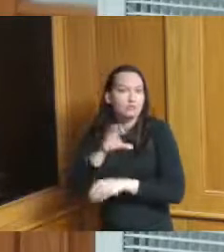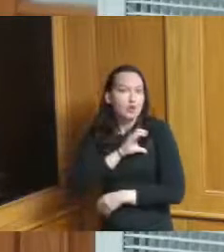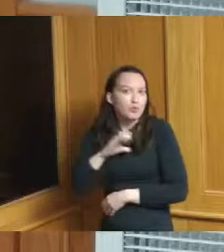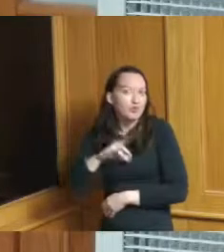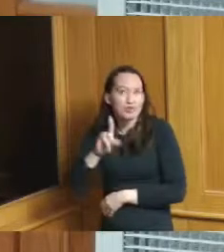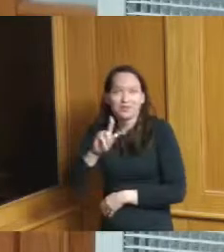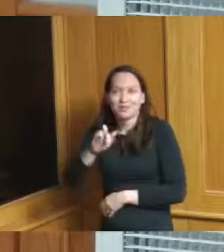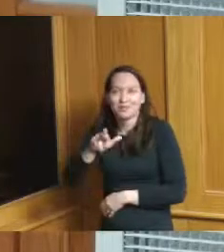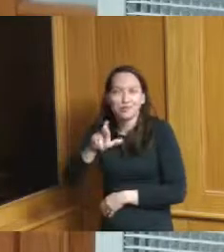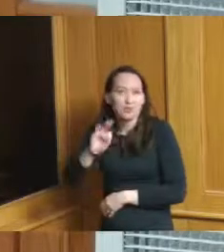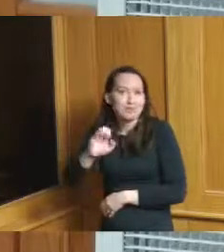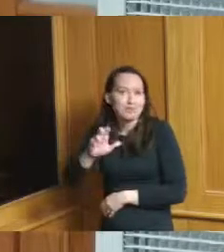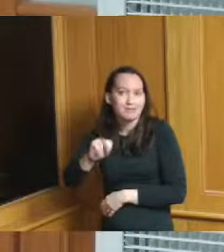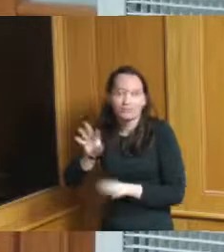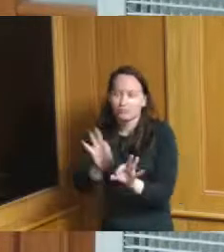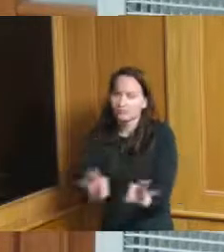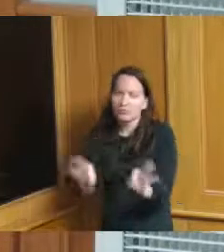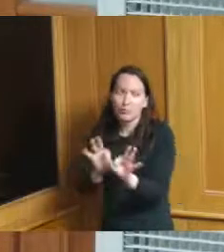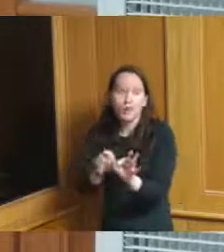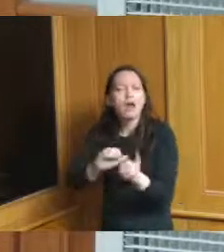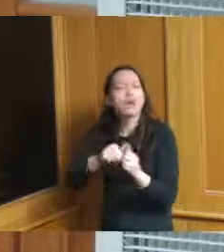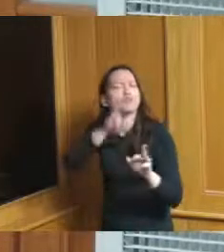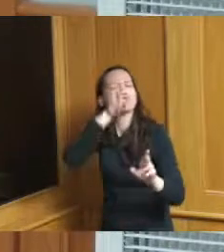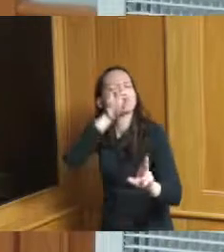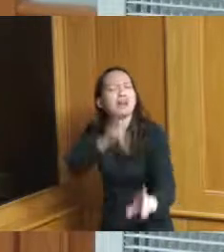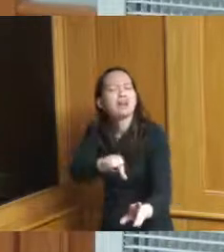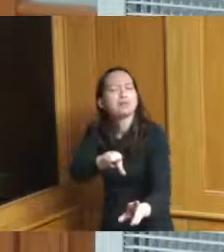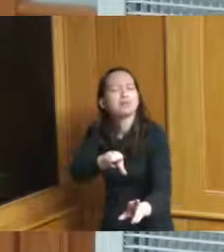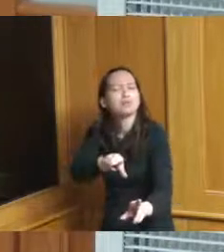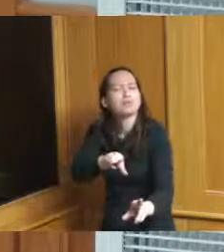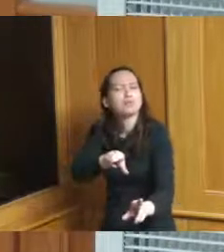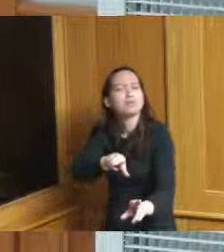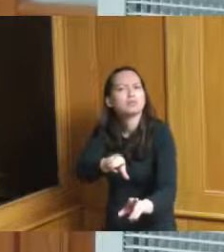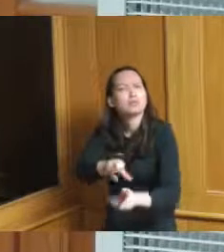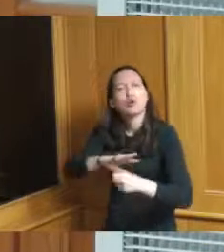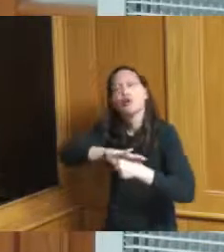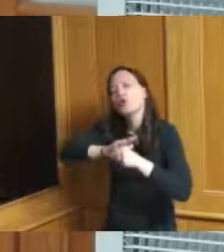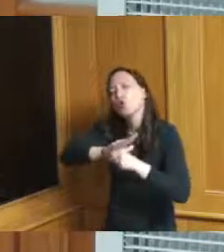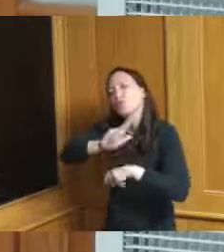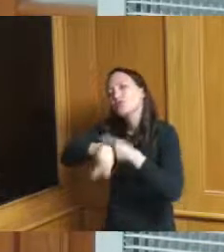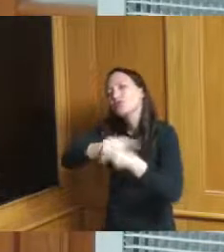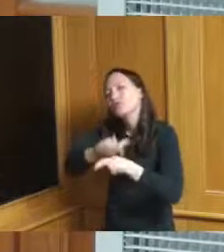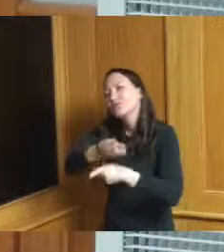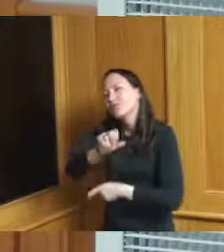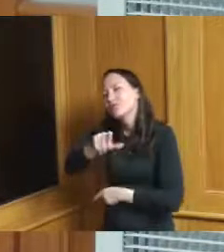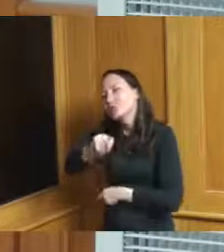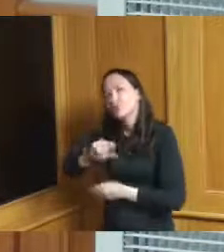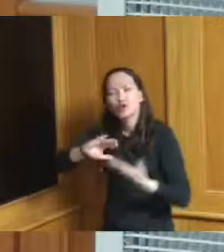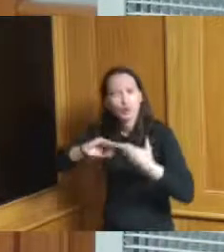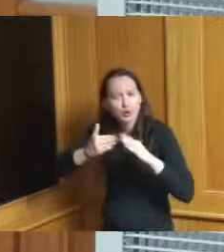to being able to be reactive to the current variant in our community and in our country but